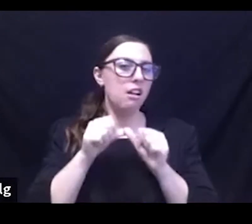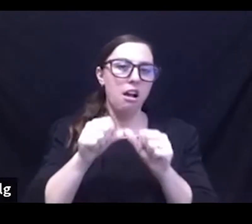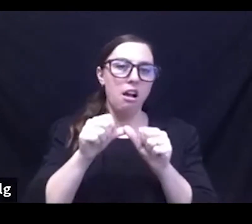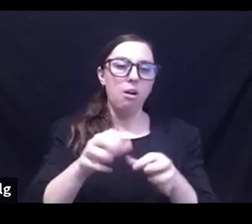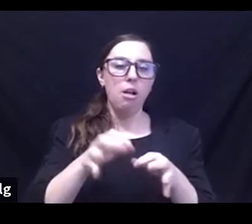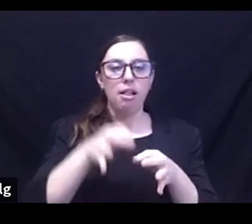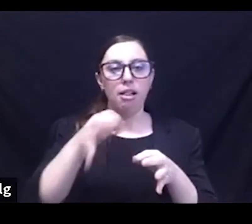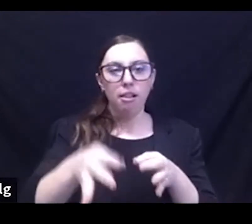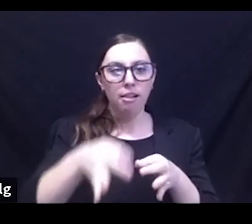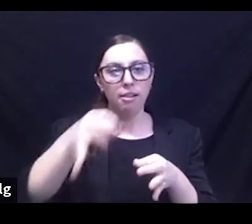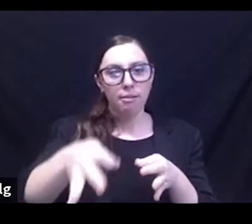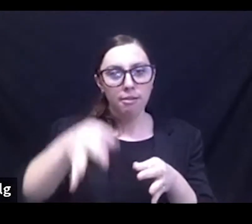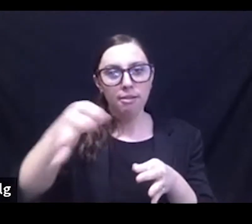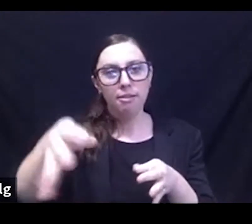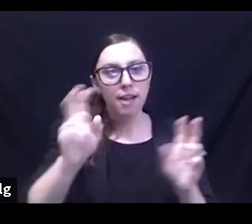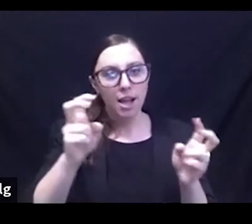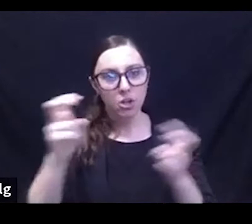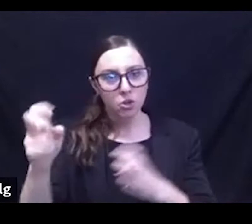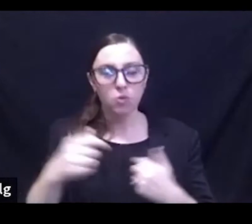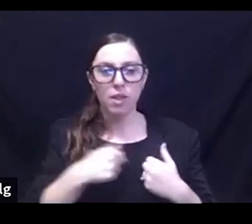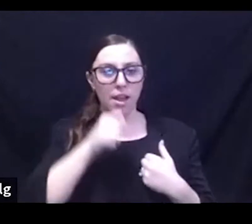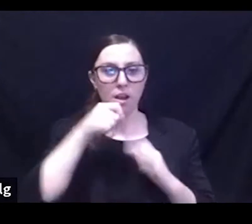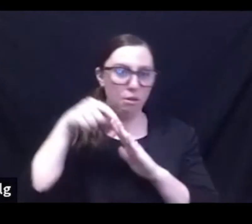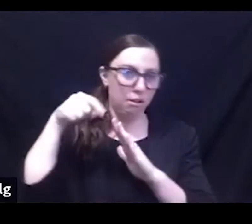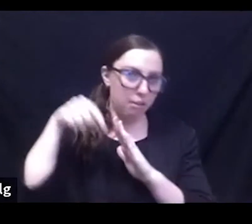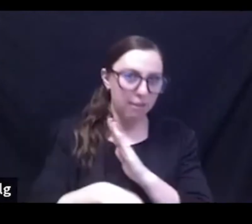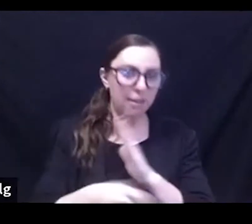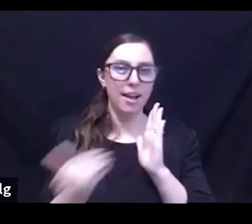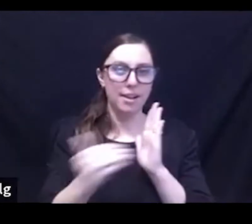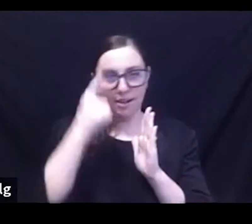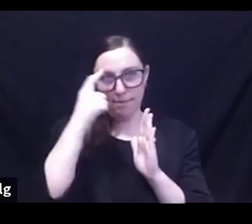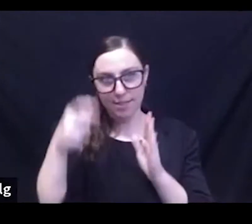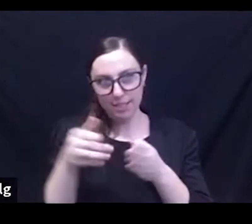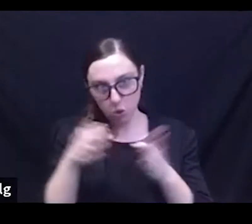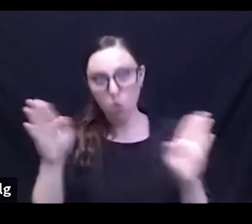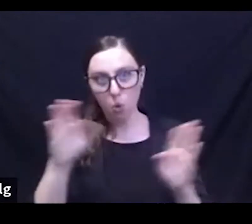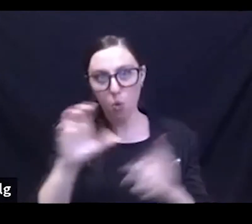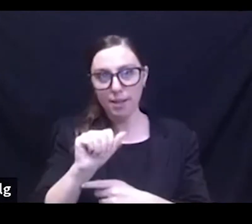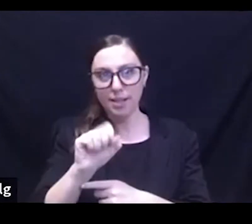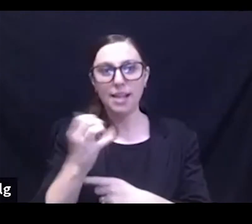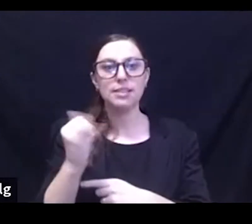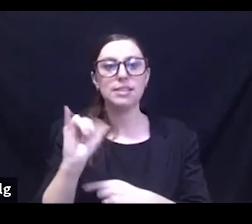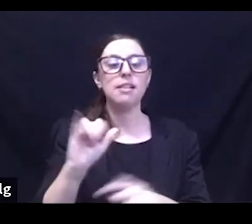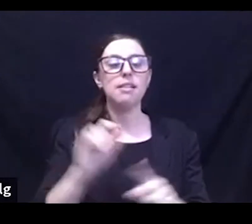and issues that I won't get too into because this is an open case, but ultimately